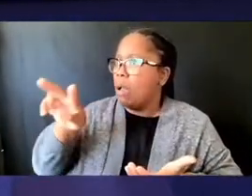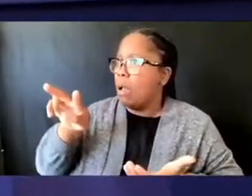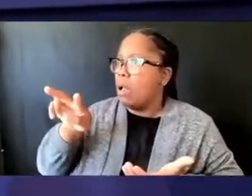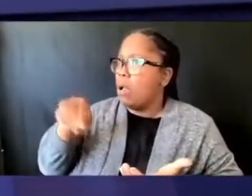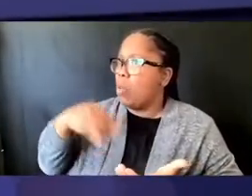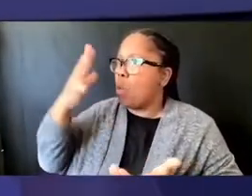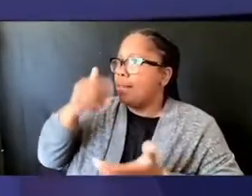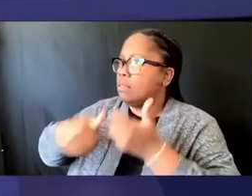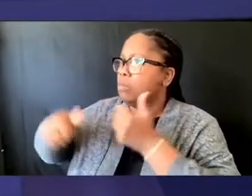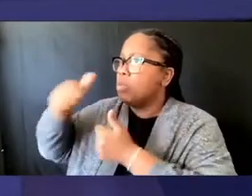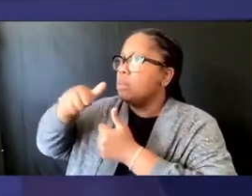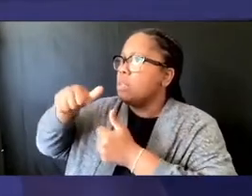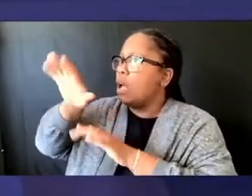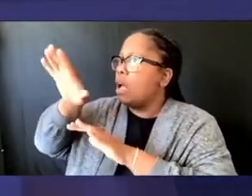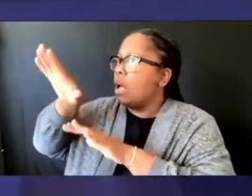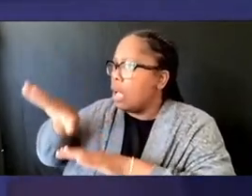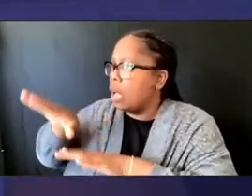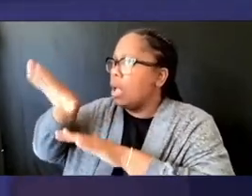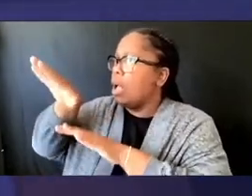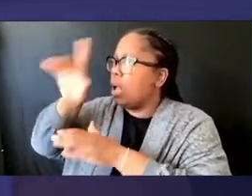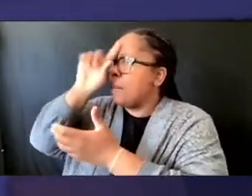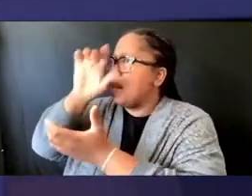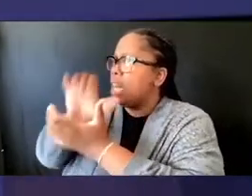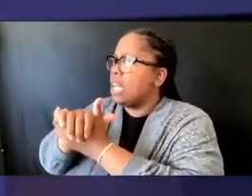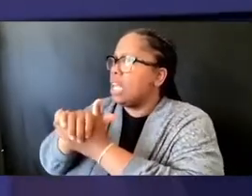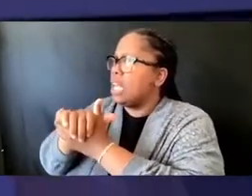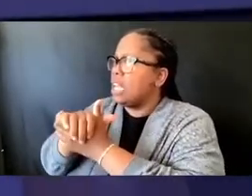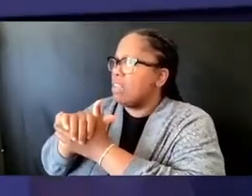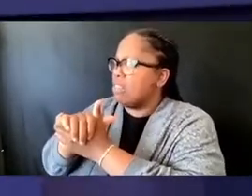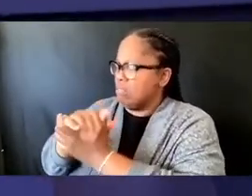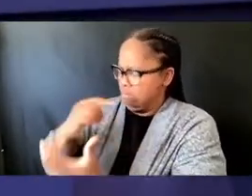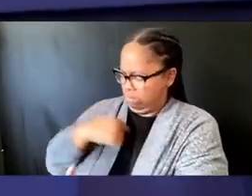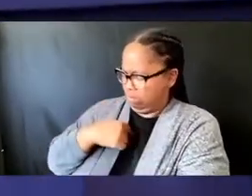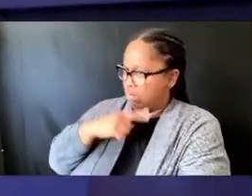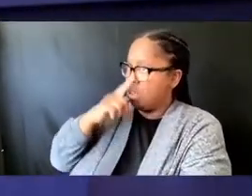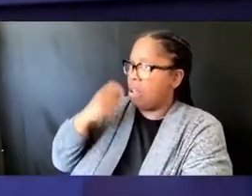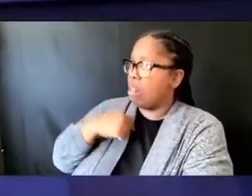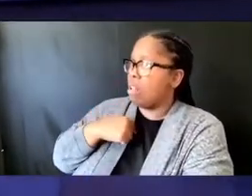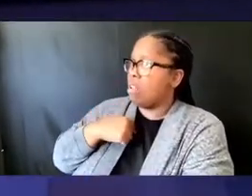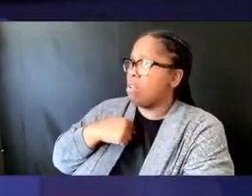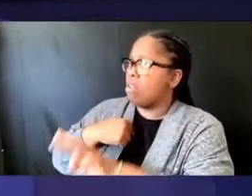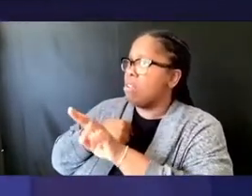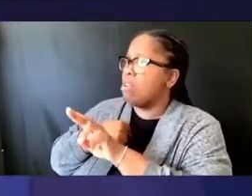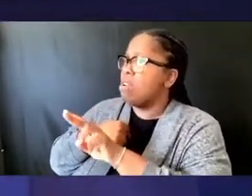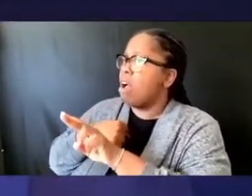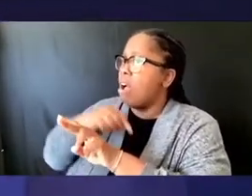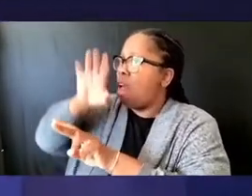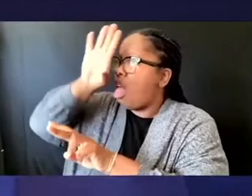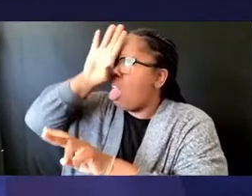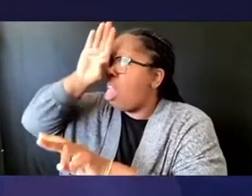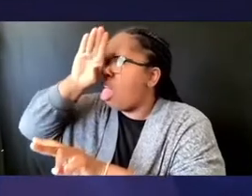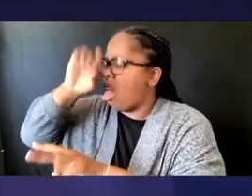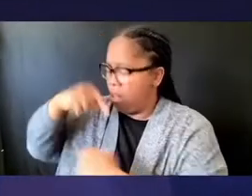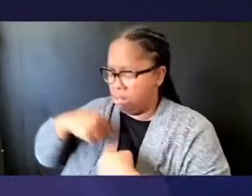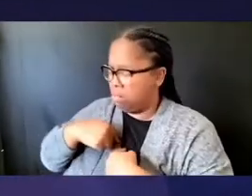(yelling) that said to me, you are not beautiful. (yelling) You are not smart. (yelling)